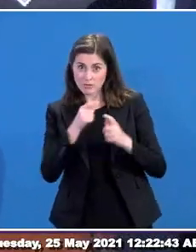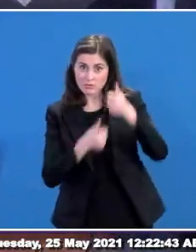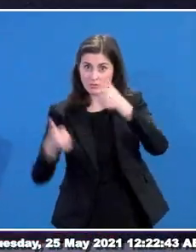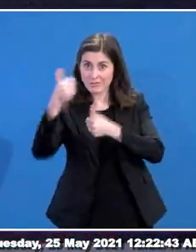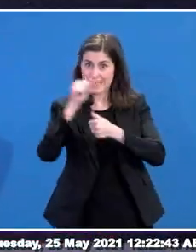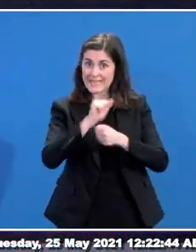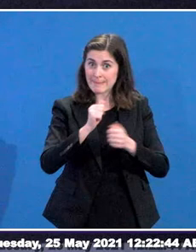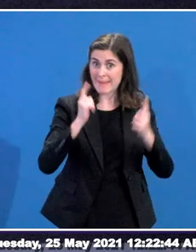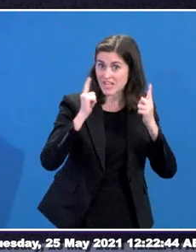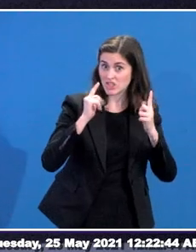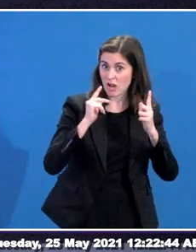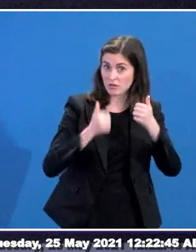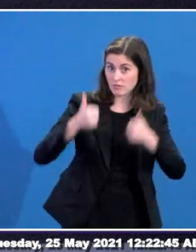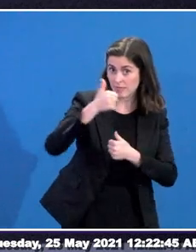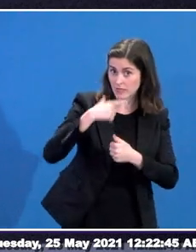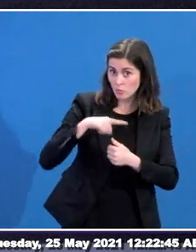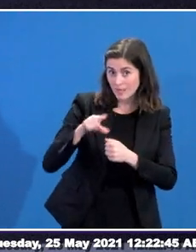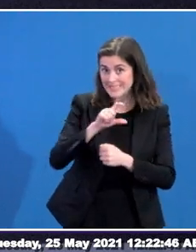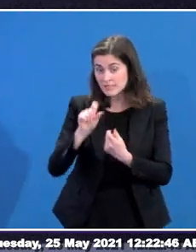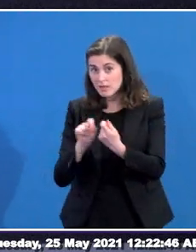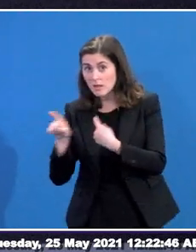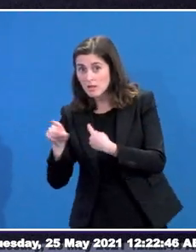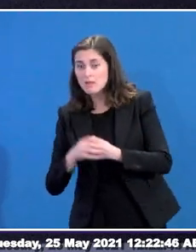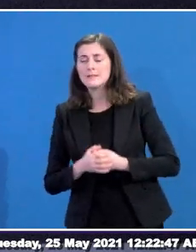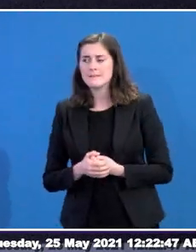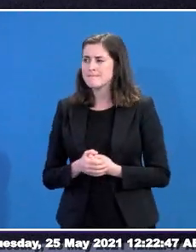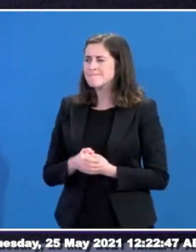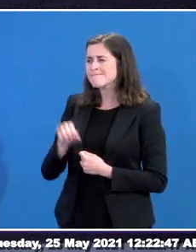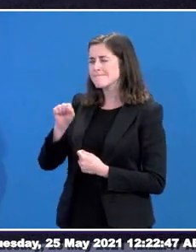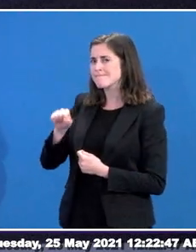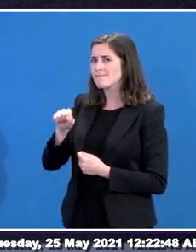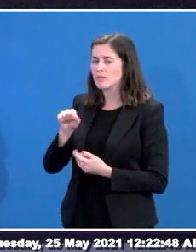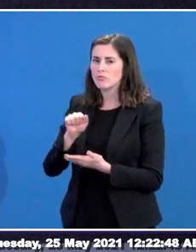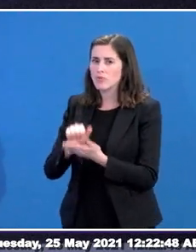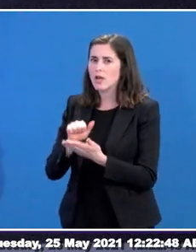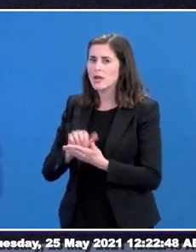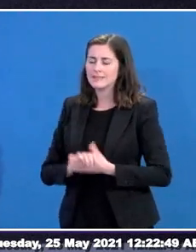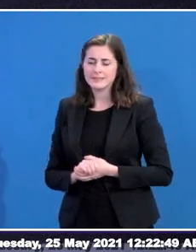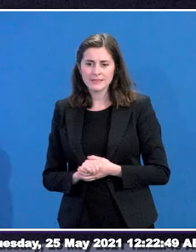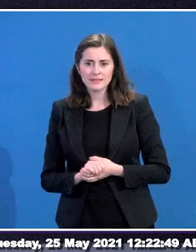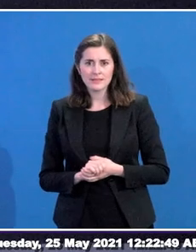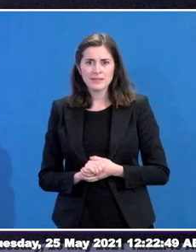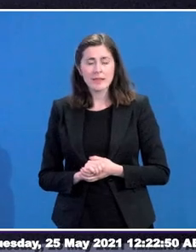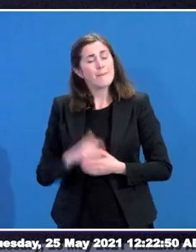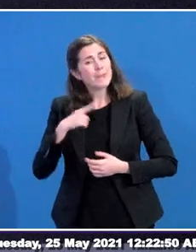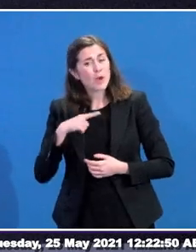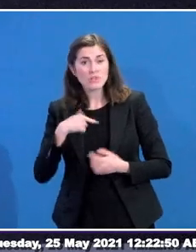Yeah. Because, you know, we would hear lots of, "Oh, yes, I'll do this, I'll do that.